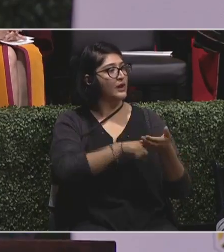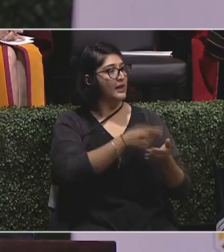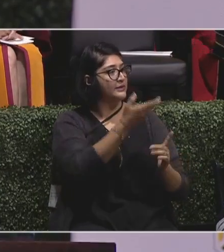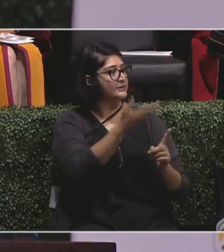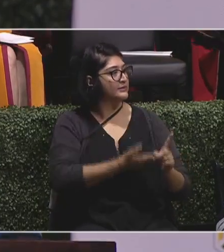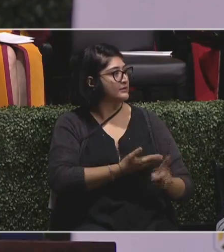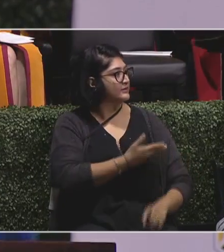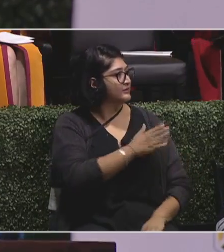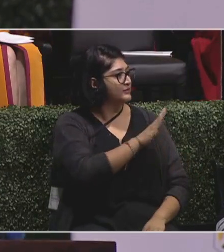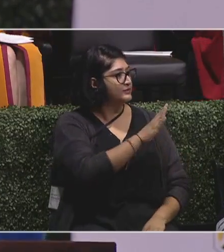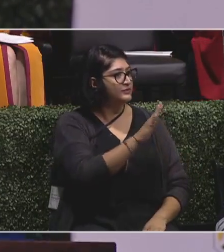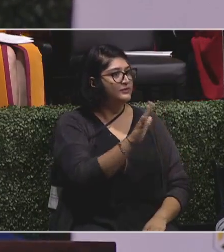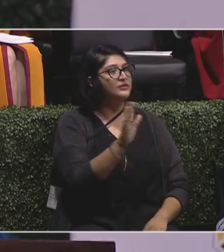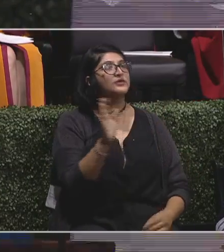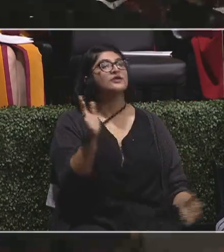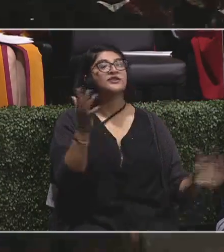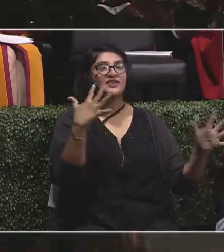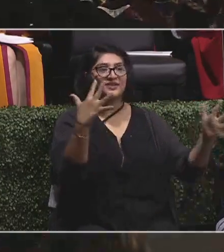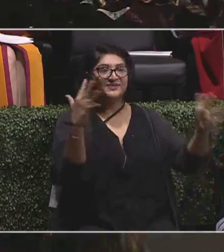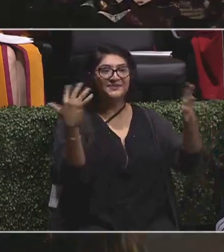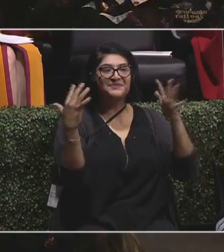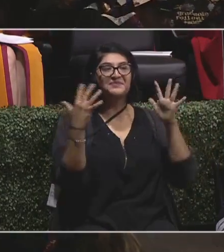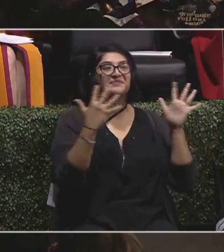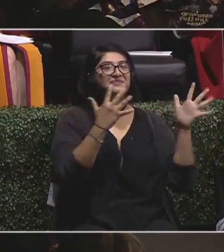THESE STUDENTS WEAR GOLD BRAIDS DRAPED TO MARK THEIR OUTSTANDING ACCOMPLISHMENTS.